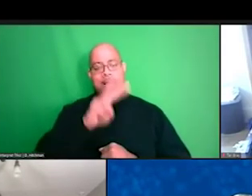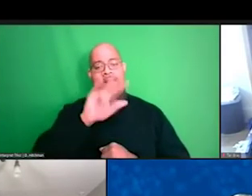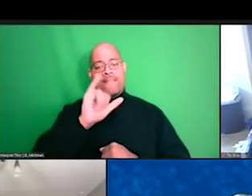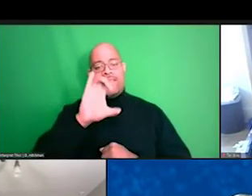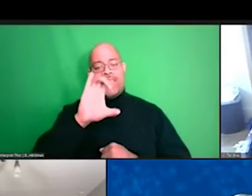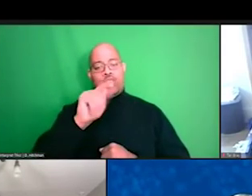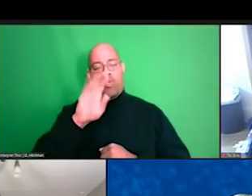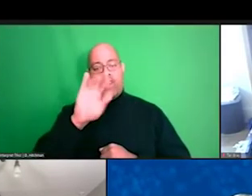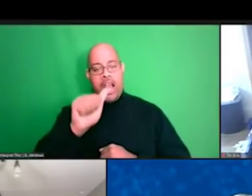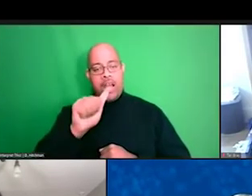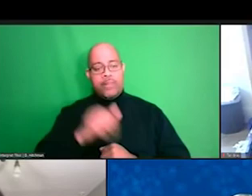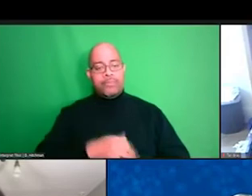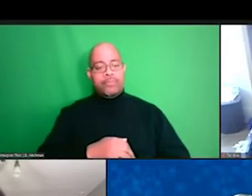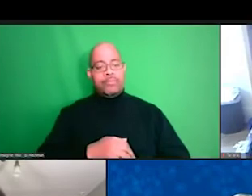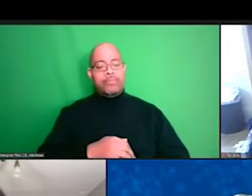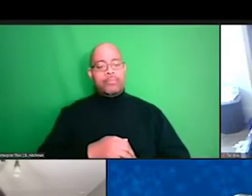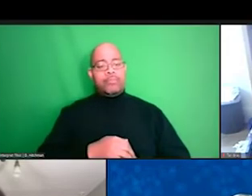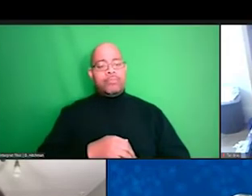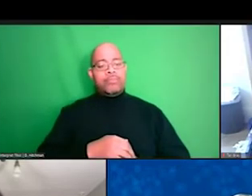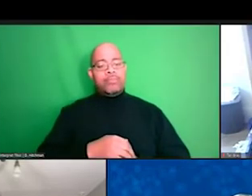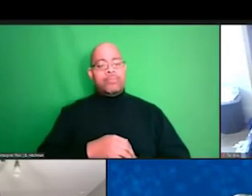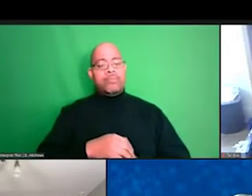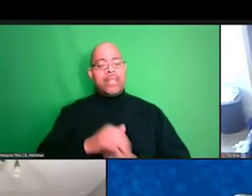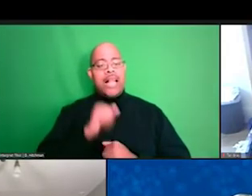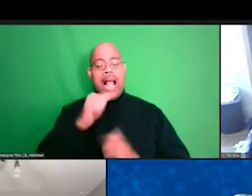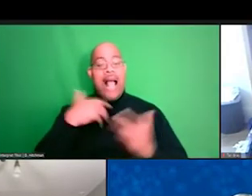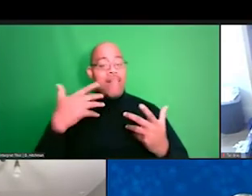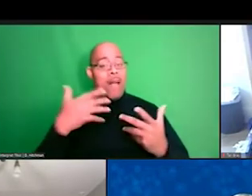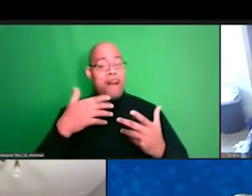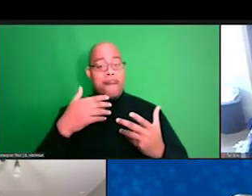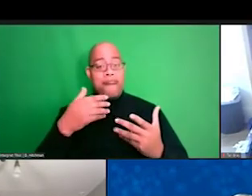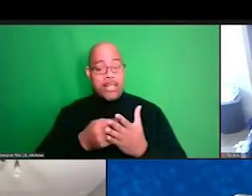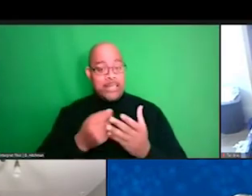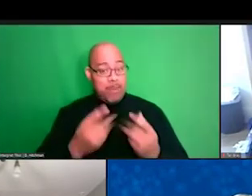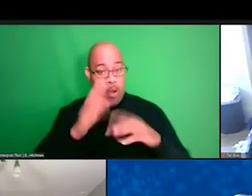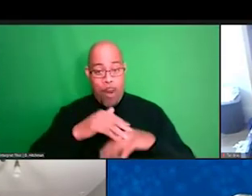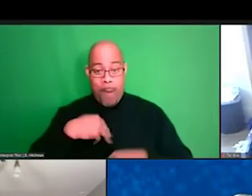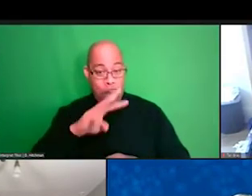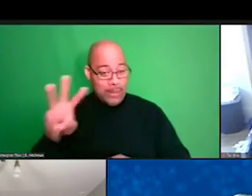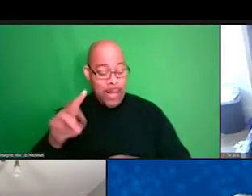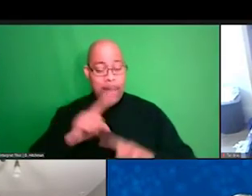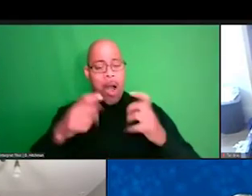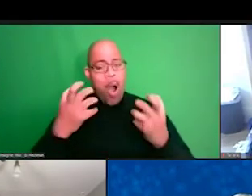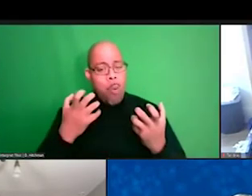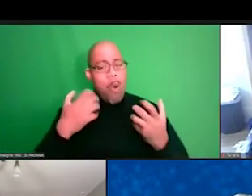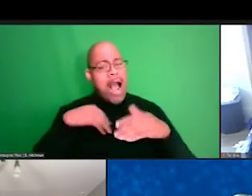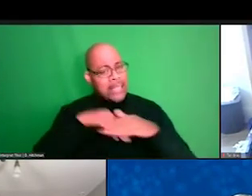I'm a sole proprietor with not a lot of money to spend on my website, but I want to be accessible. Where do you